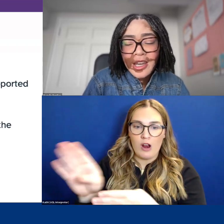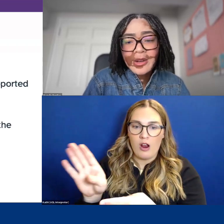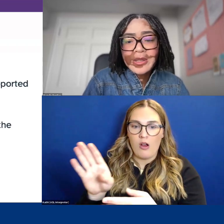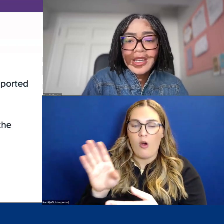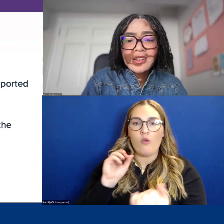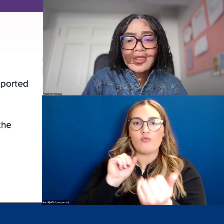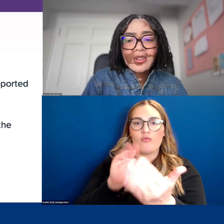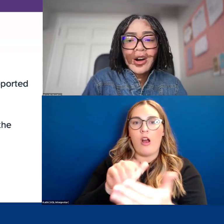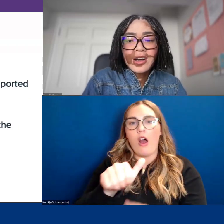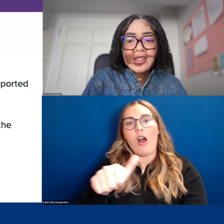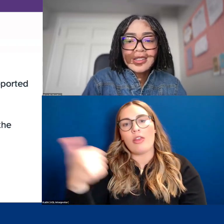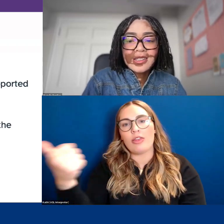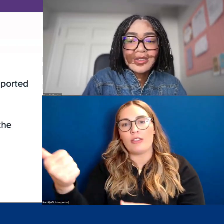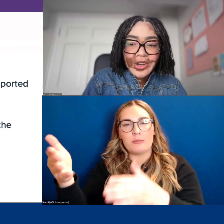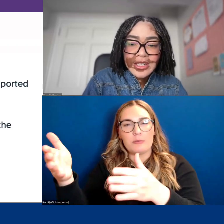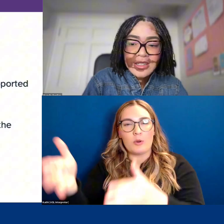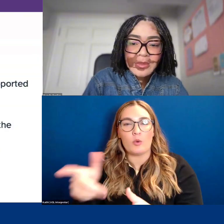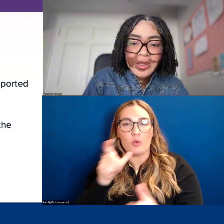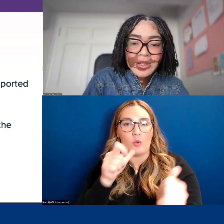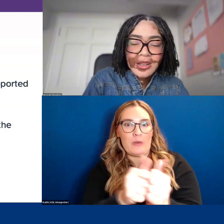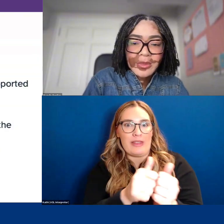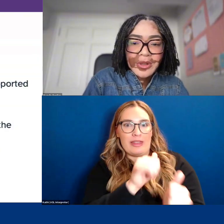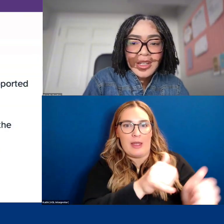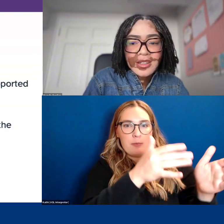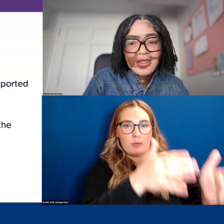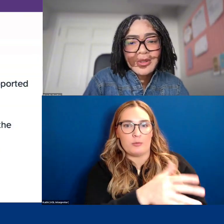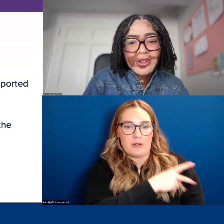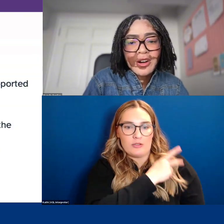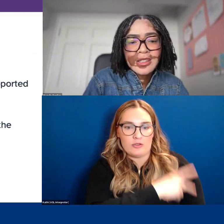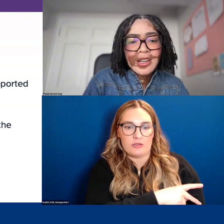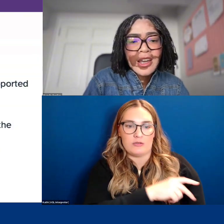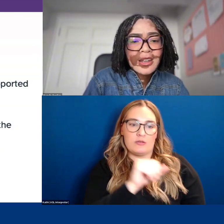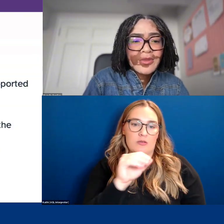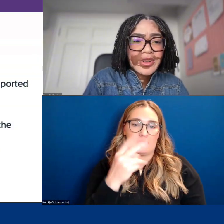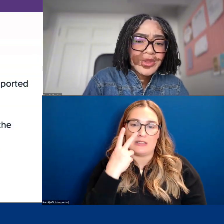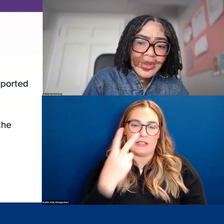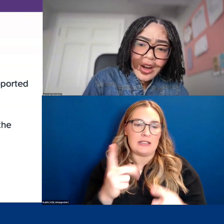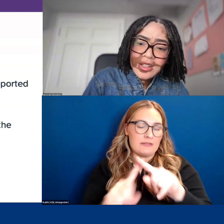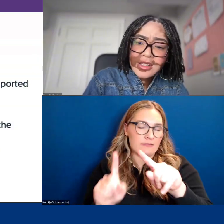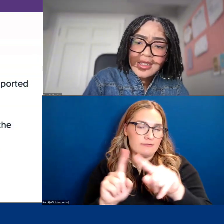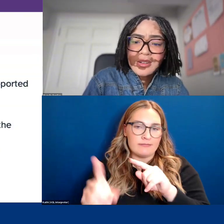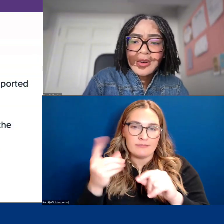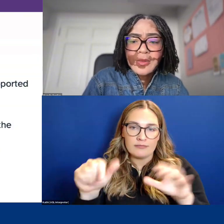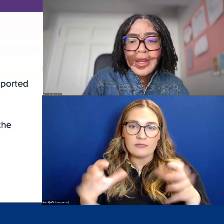And we see this across different disability communities. So across individuals with autism,